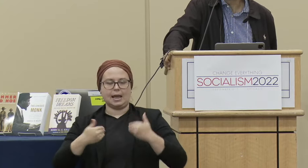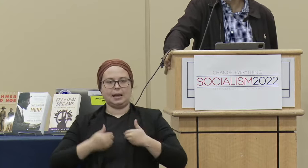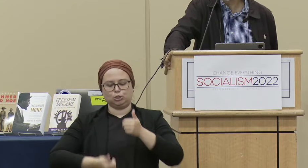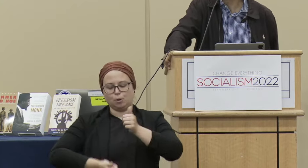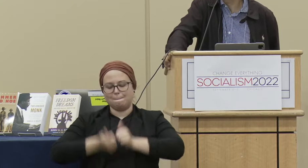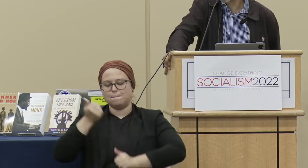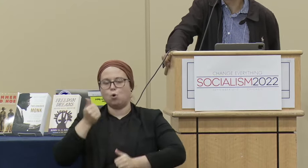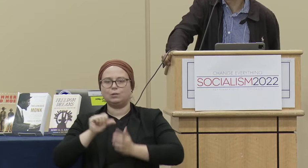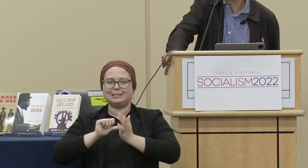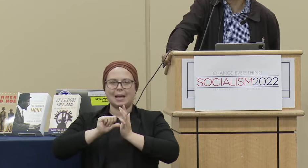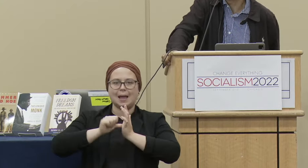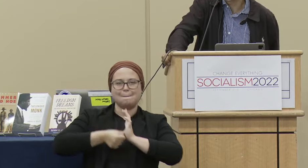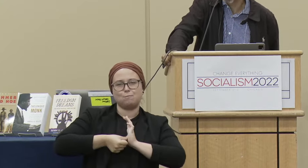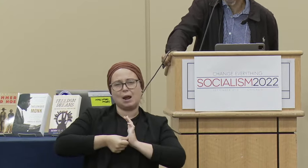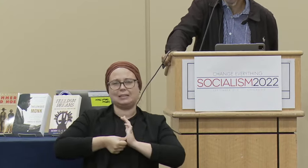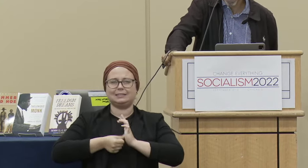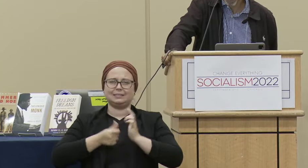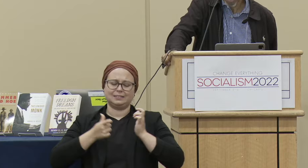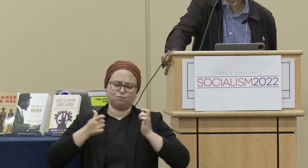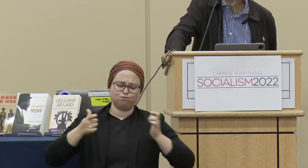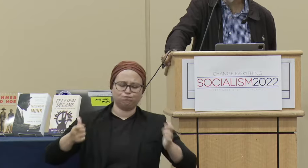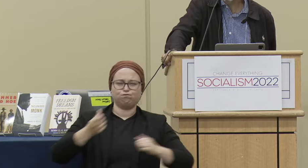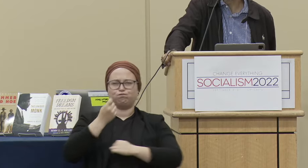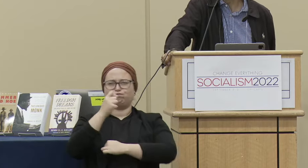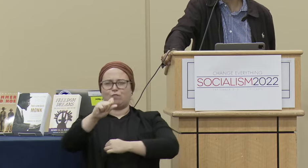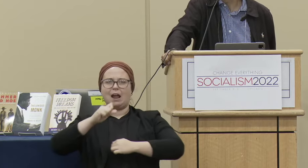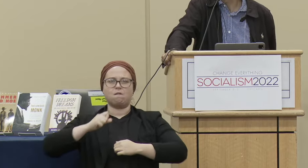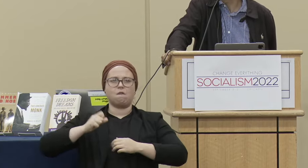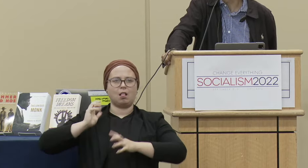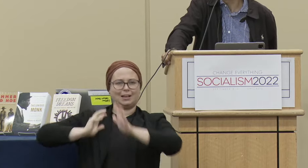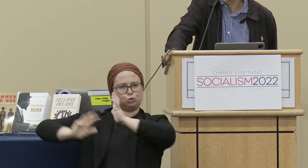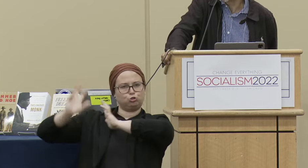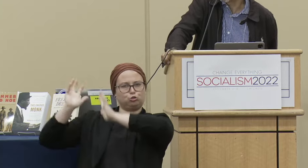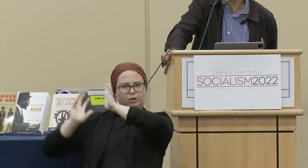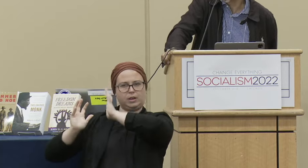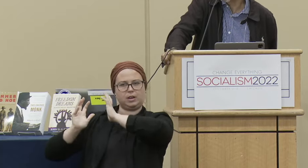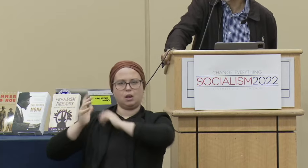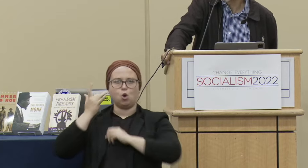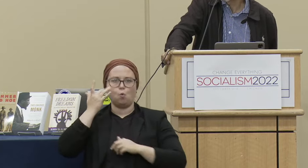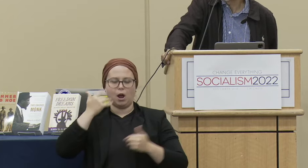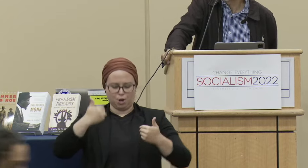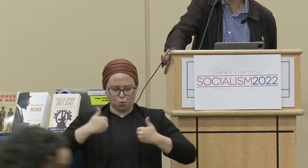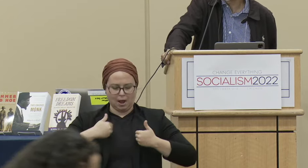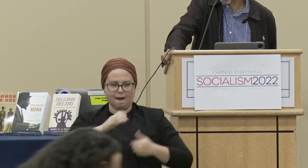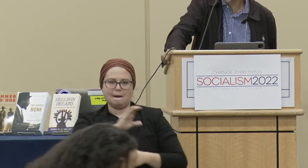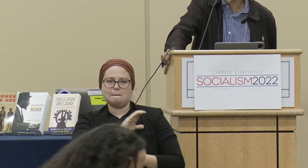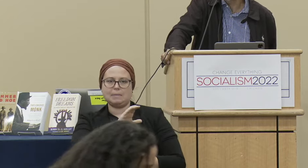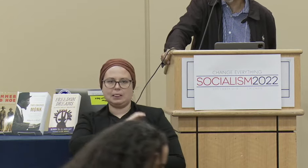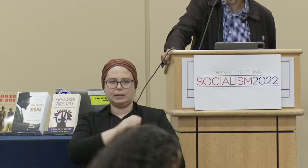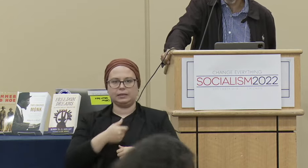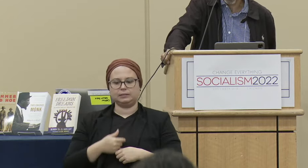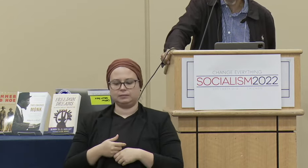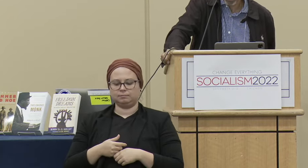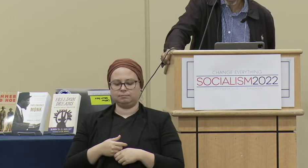it's no accident that the same city has the most impressive radical history. I mean, that's what you have police for, in